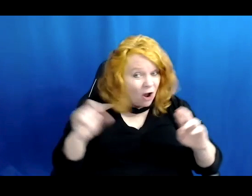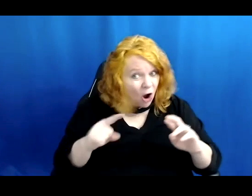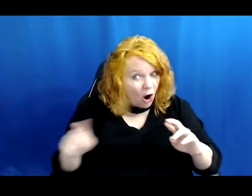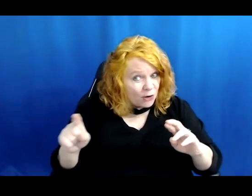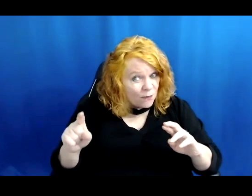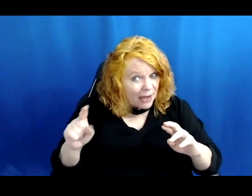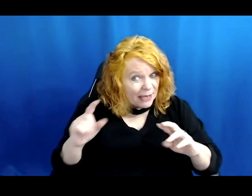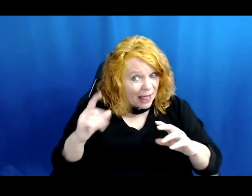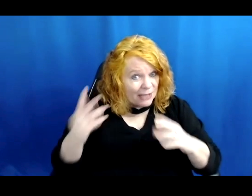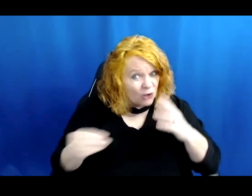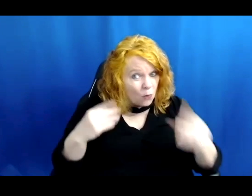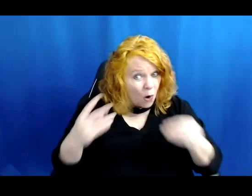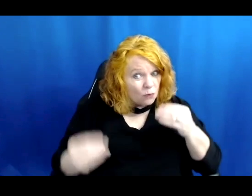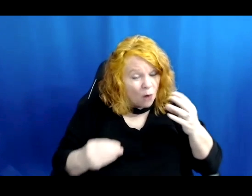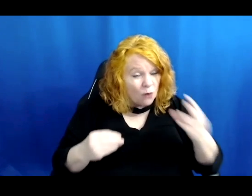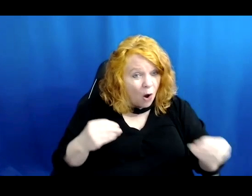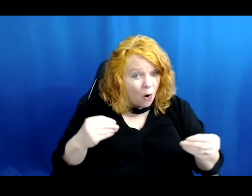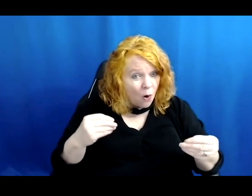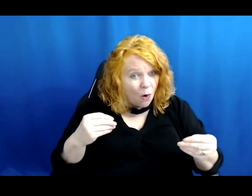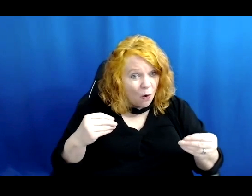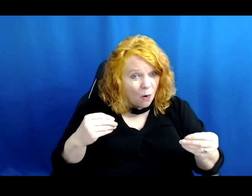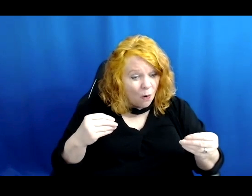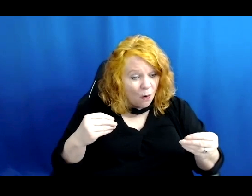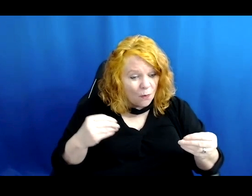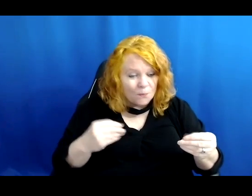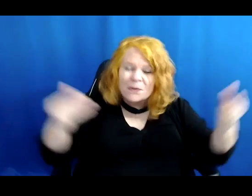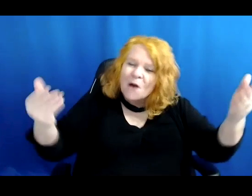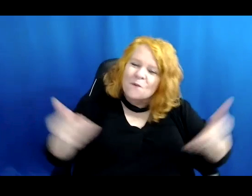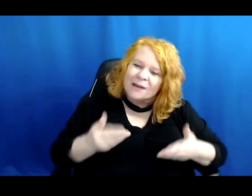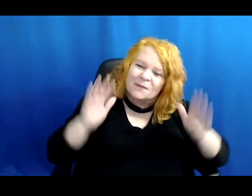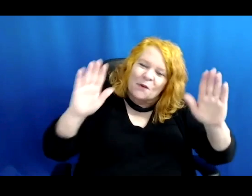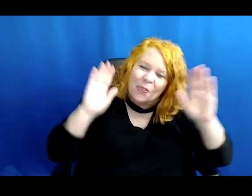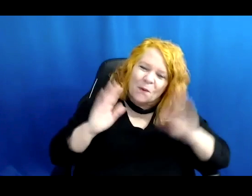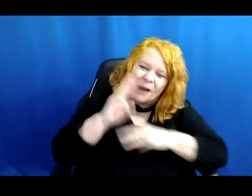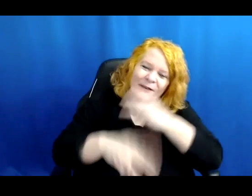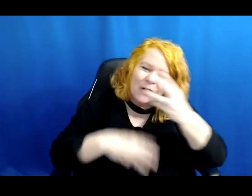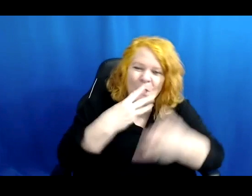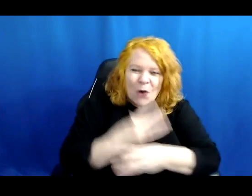Let's go, go, go, go, go, go, go!. Welcome to the wonderful world of Marvin.